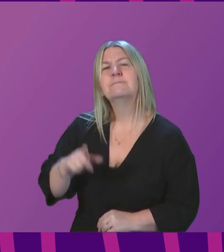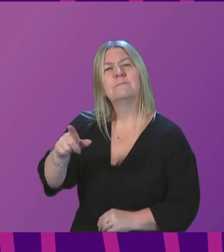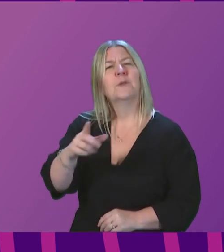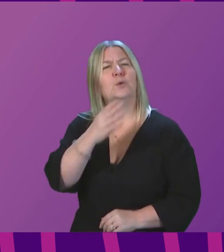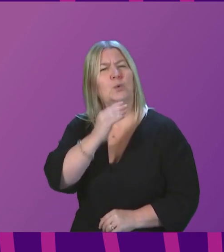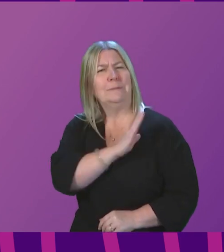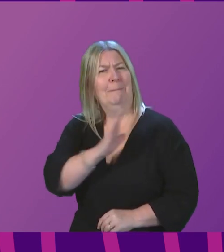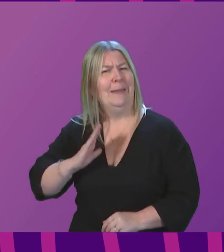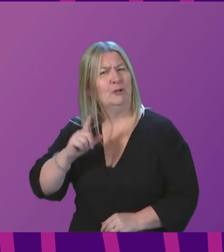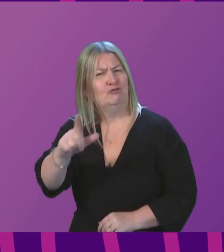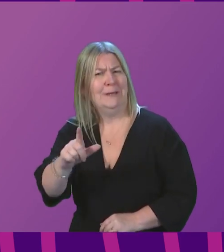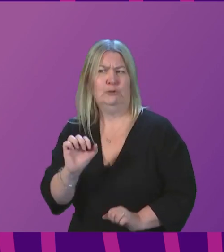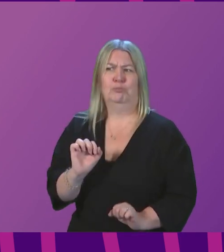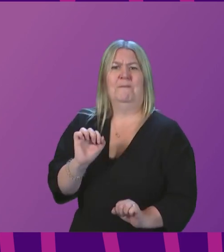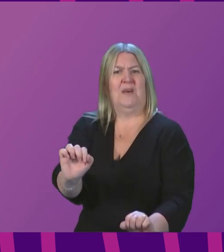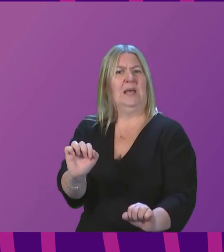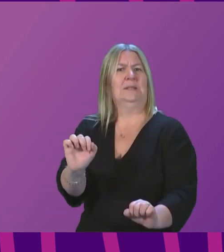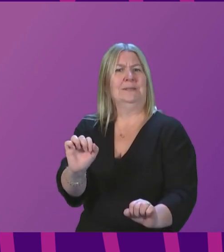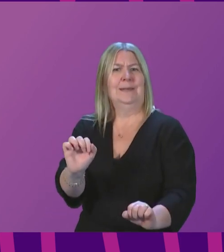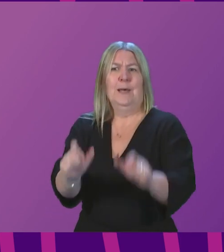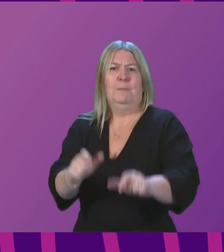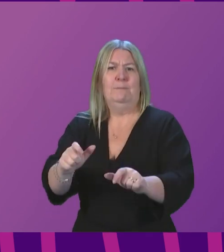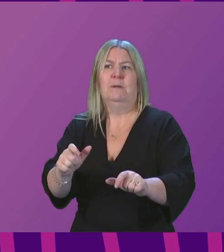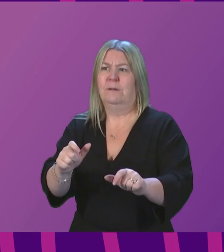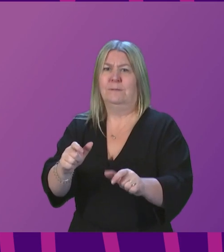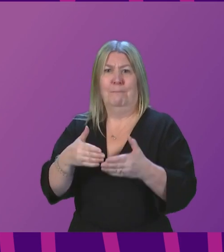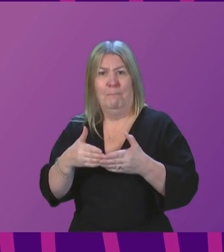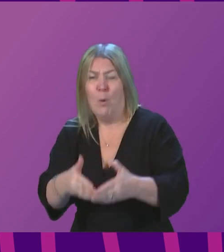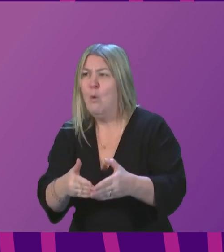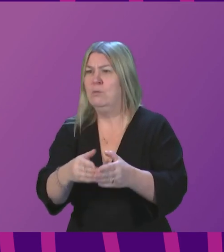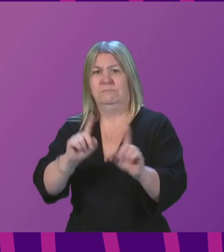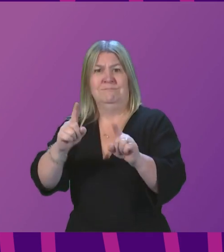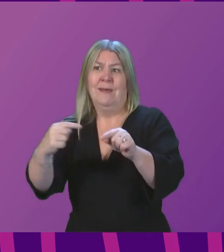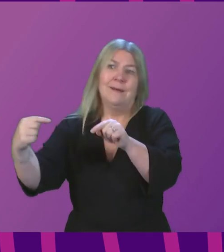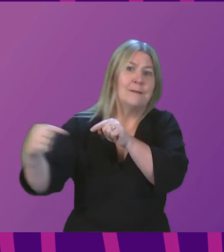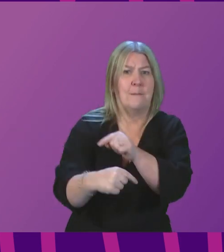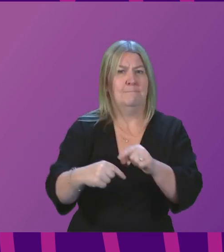the UK is deeply immoral, as is the possibility of trading access to Covid vaccines for the